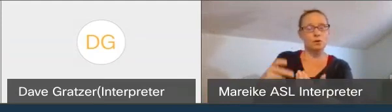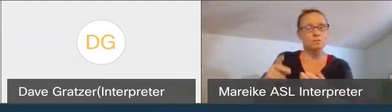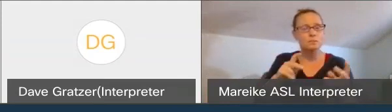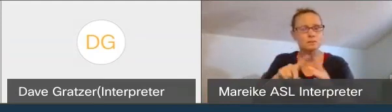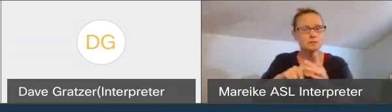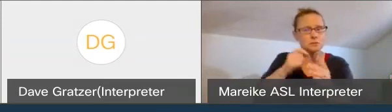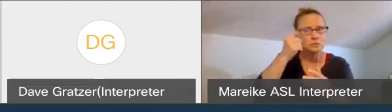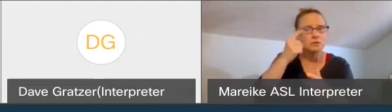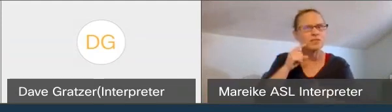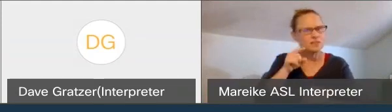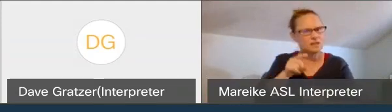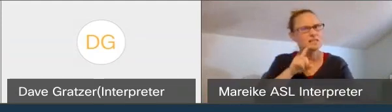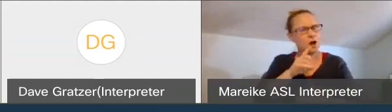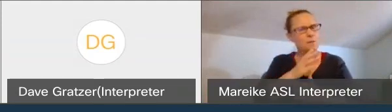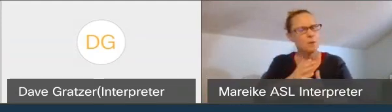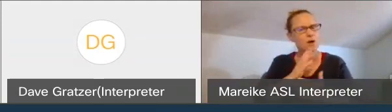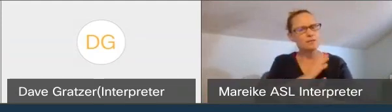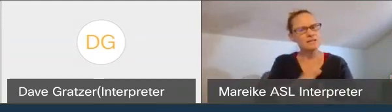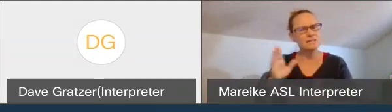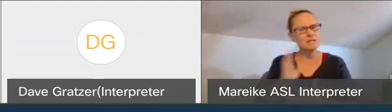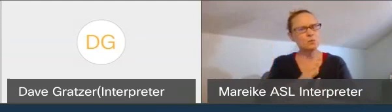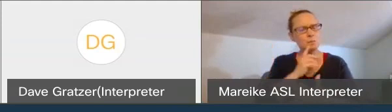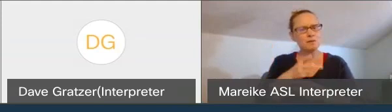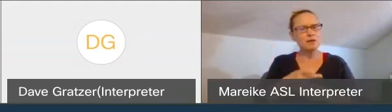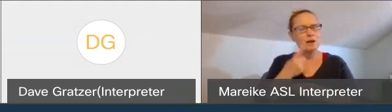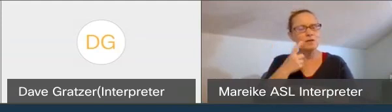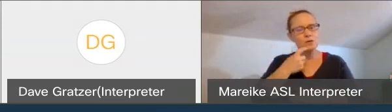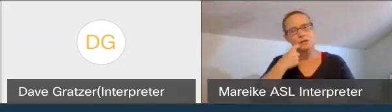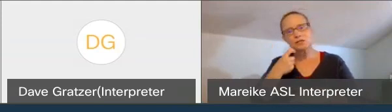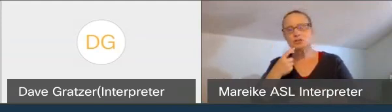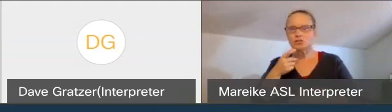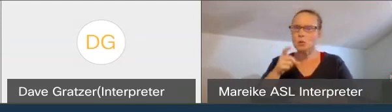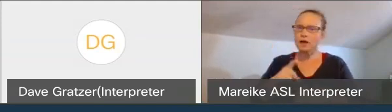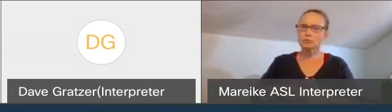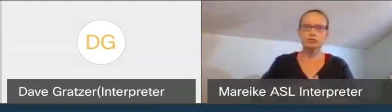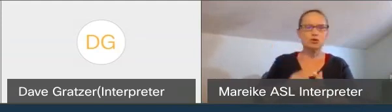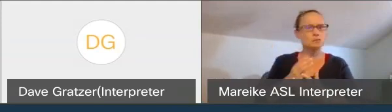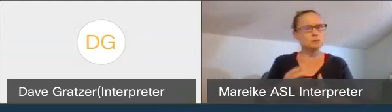of the continuum of care for substance use disorder. You've got to start someplace. And we're talking really now